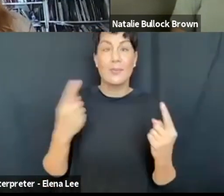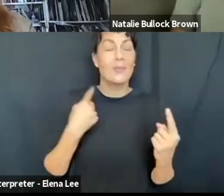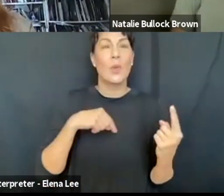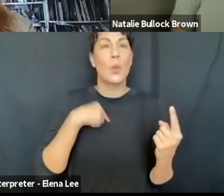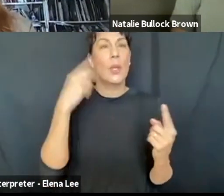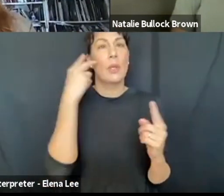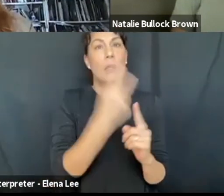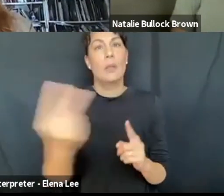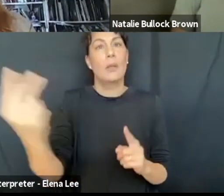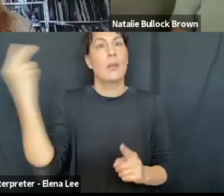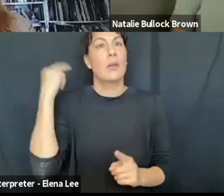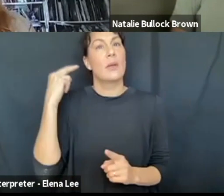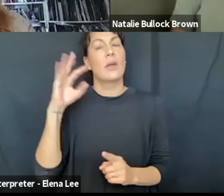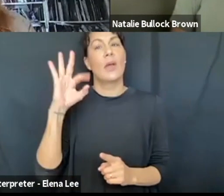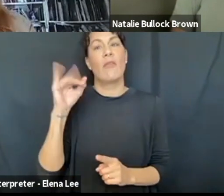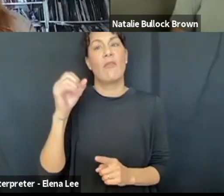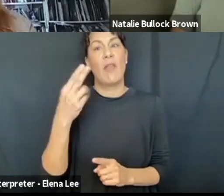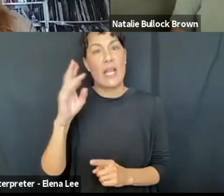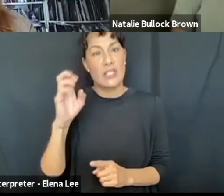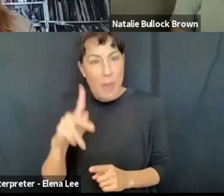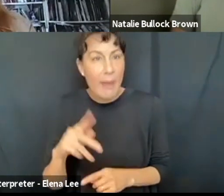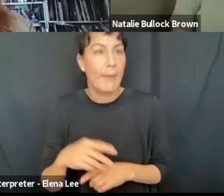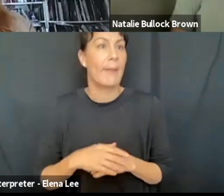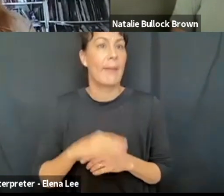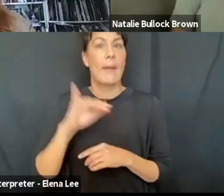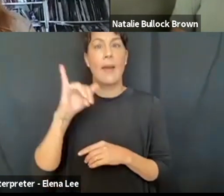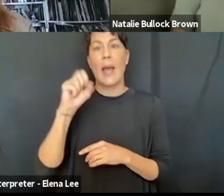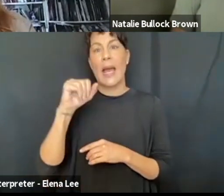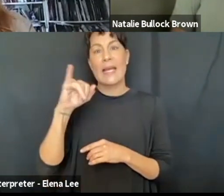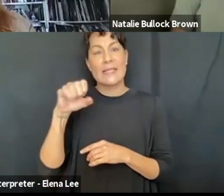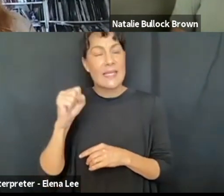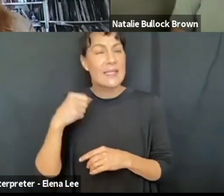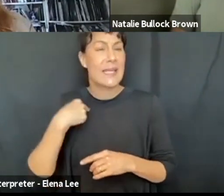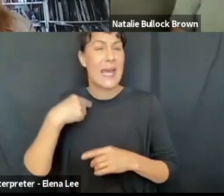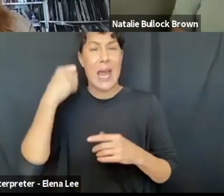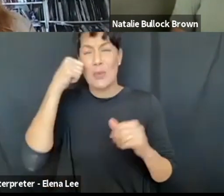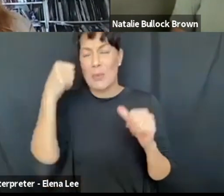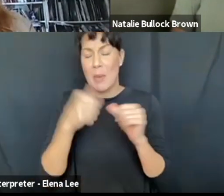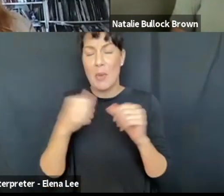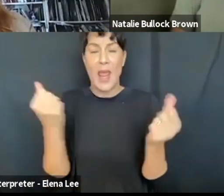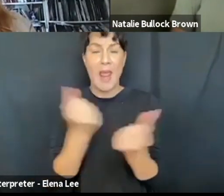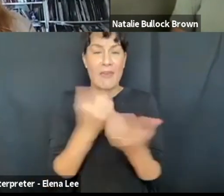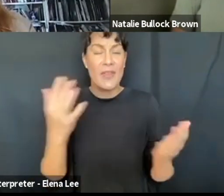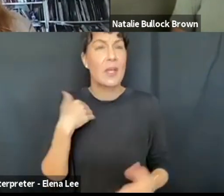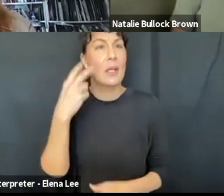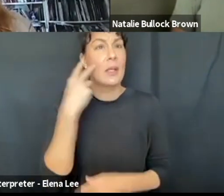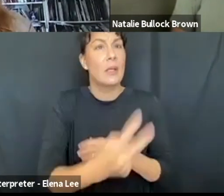"We go back again to ISIS and I remember everything, "we have flashbacks, they remind us of what happened to us.